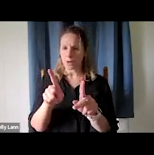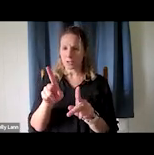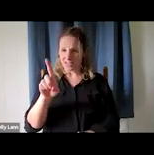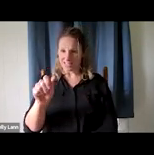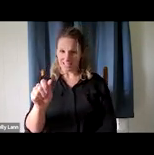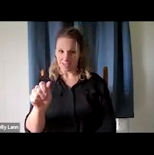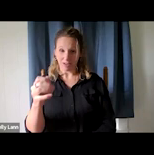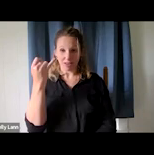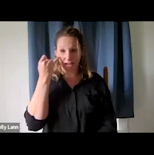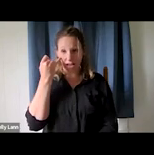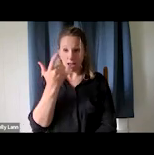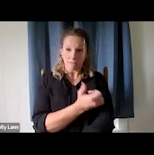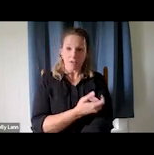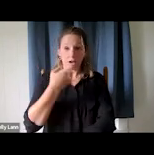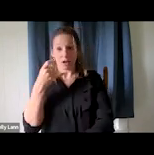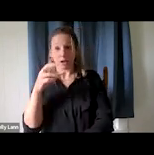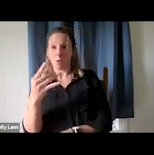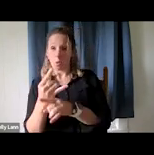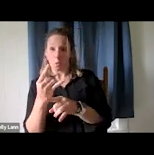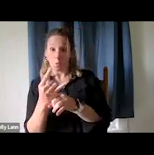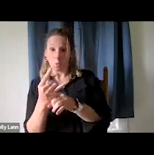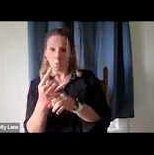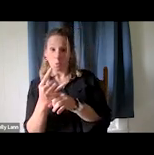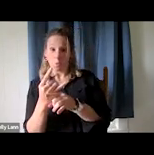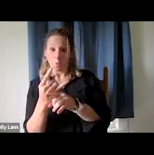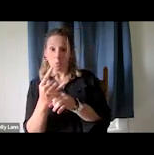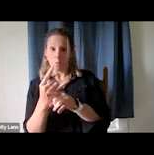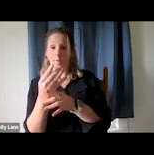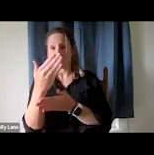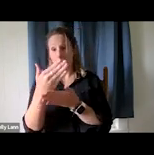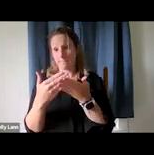if drug addiction or alcoholism is a contributing material factor